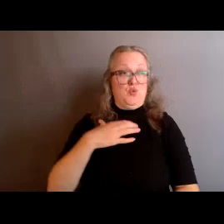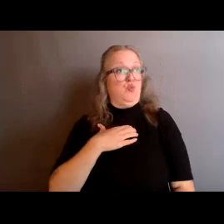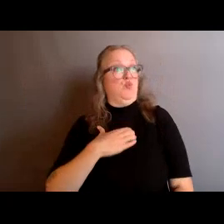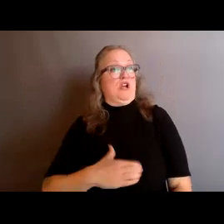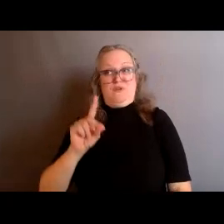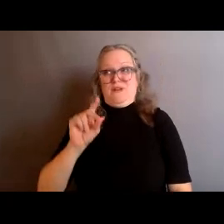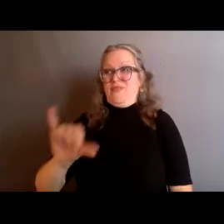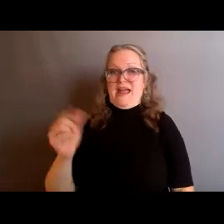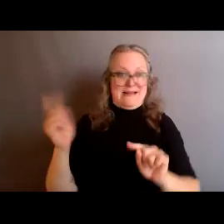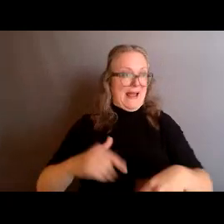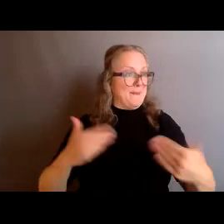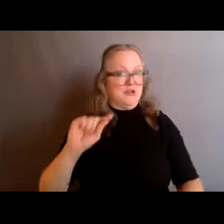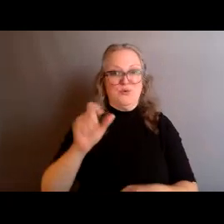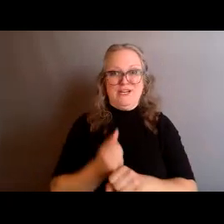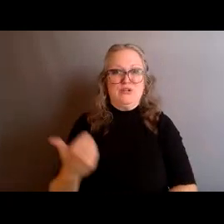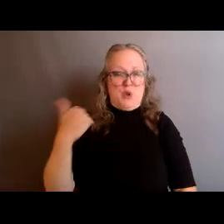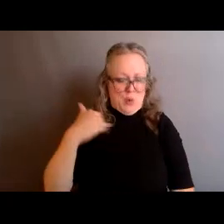I wish I'd done it sooner. Wish I'd done it sooner,